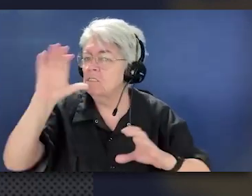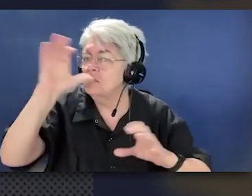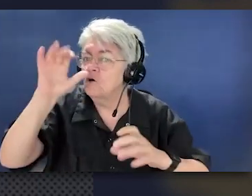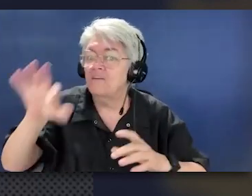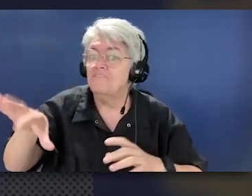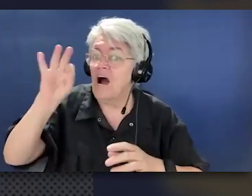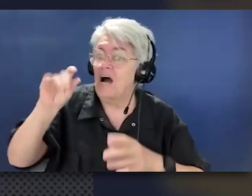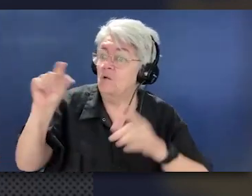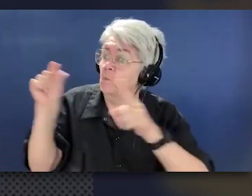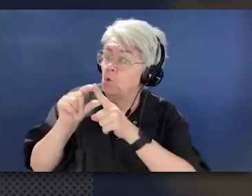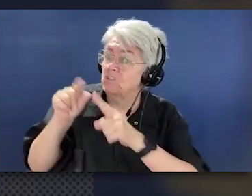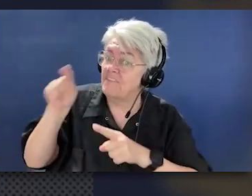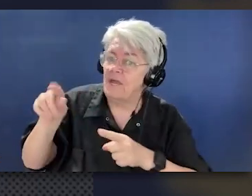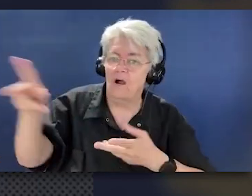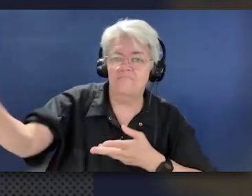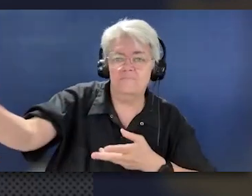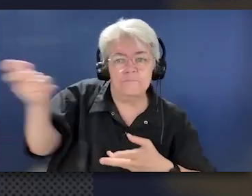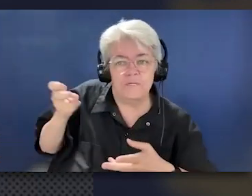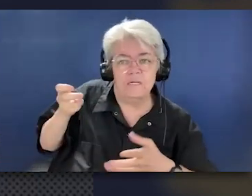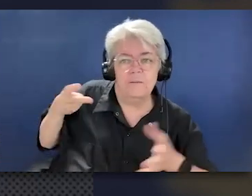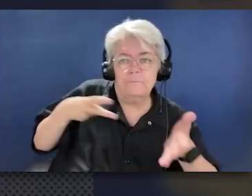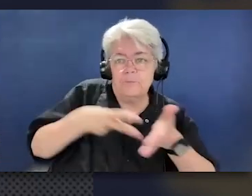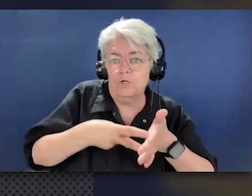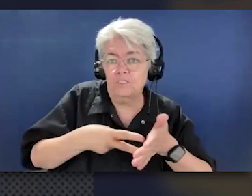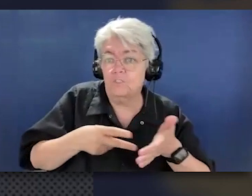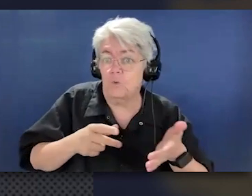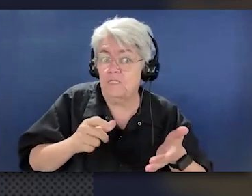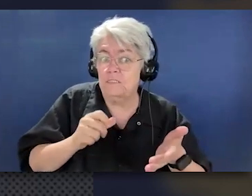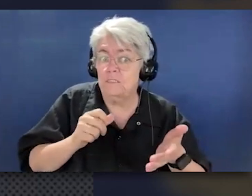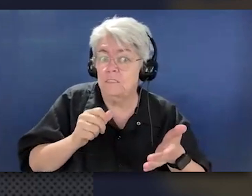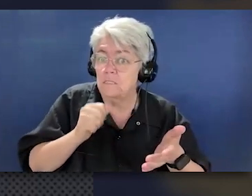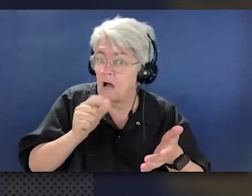that’s already out there." So the number one issue that it raises for him is bias